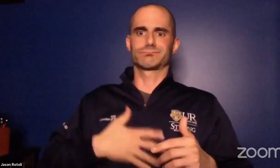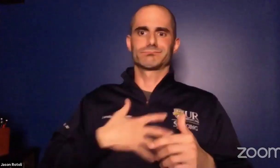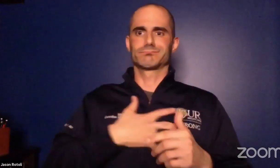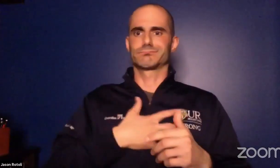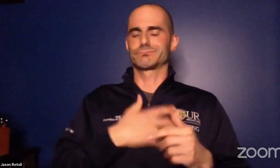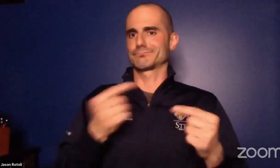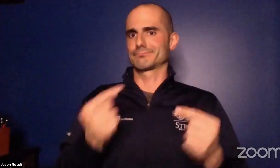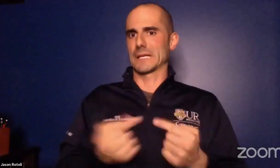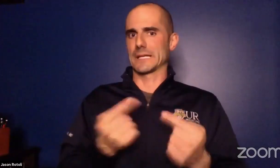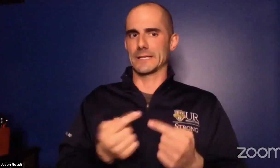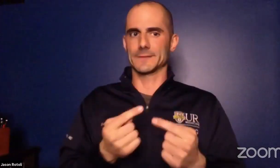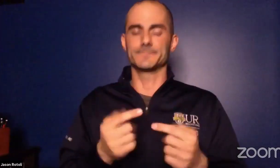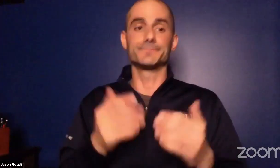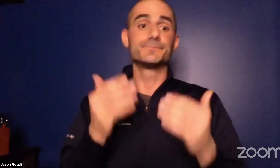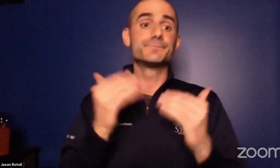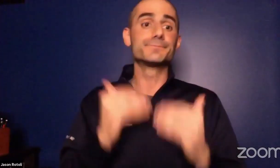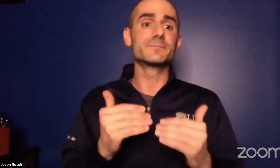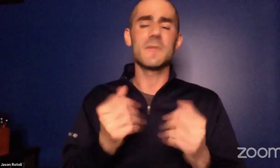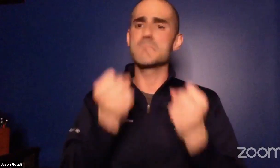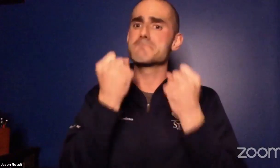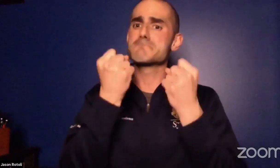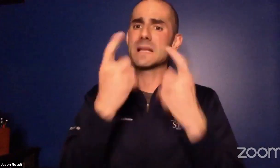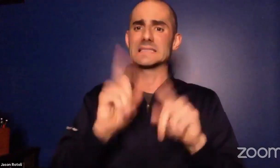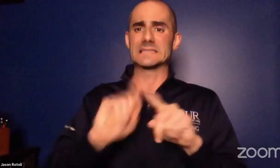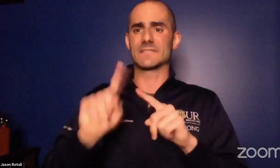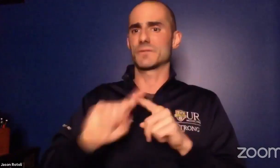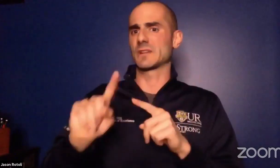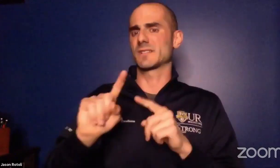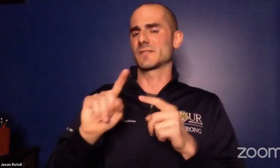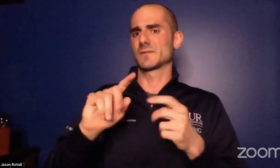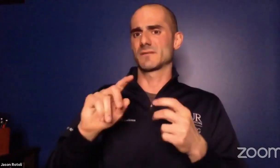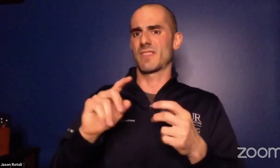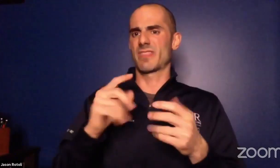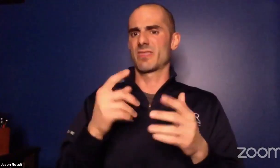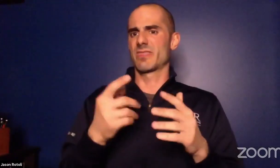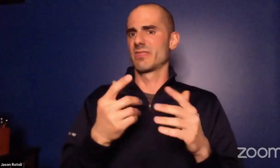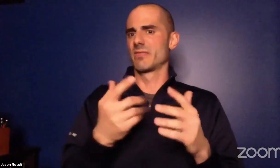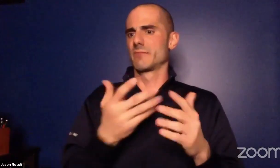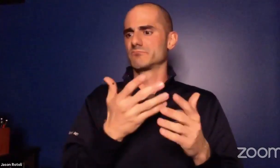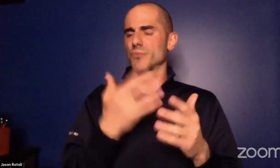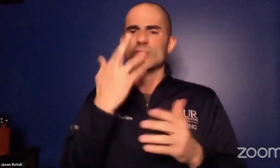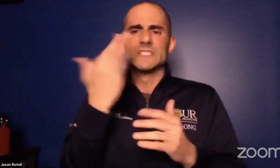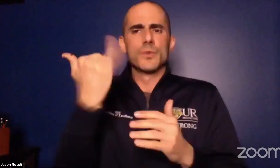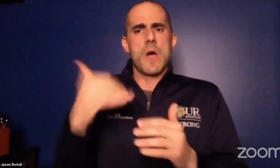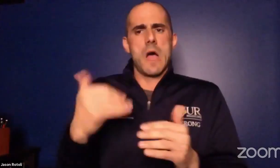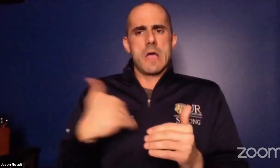If they're a drug user. Cocaine is something that can cause a heart attack very easily. Those